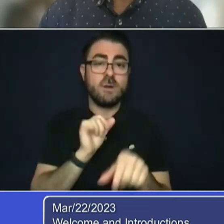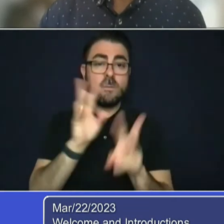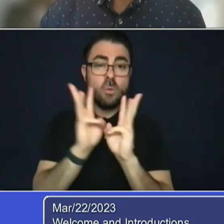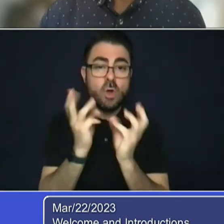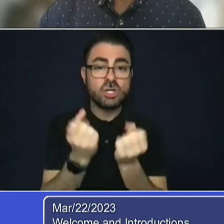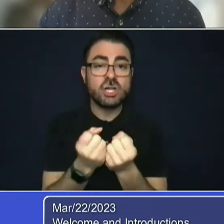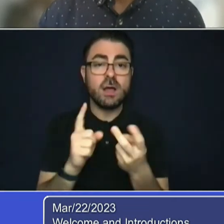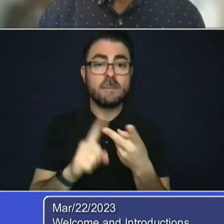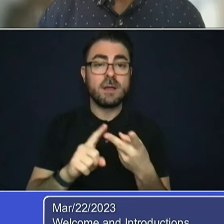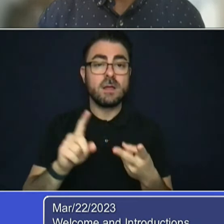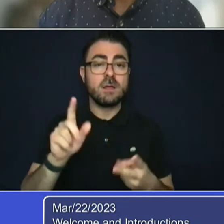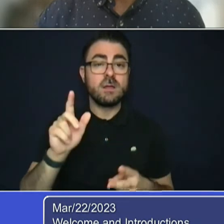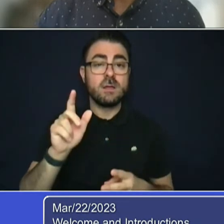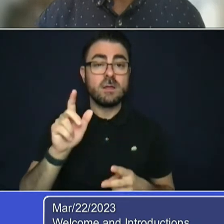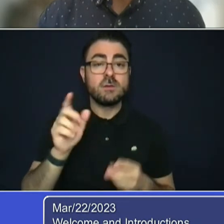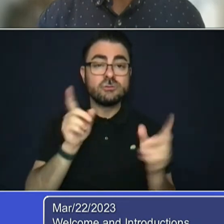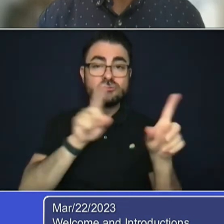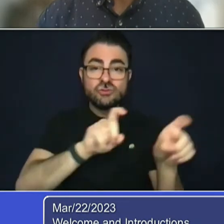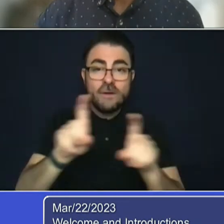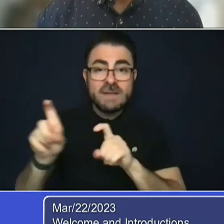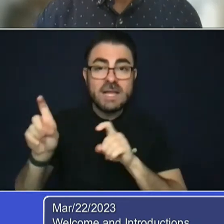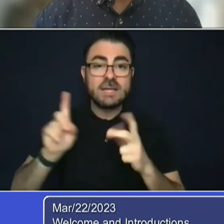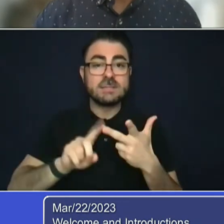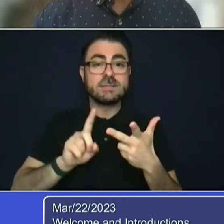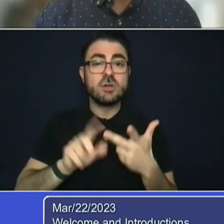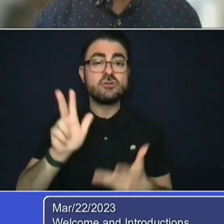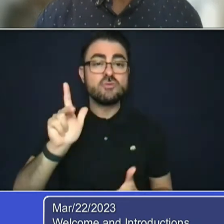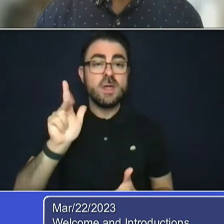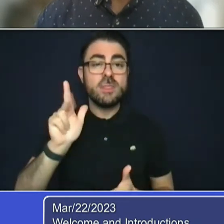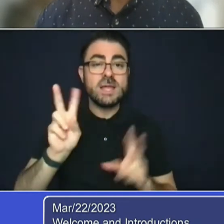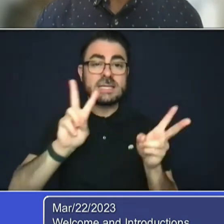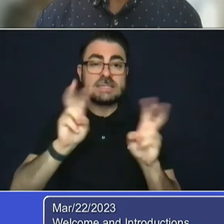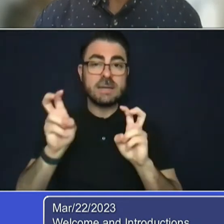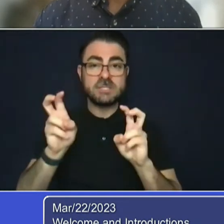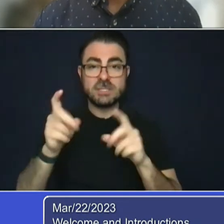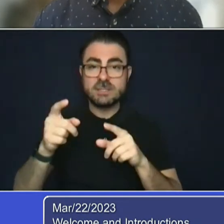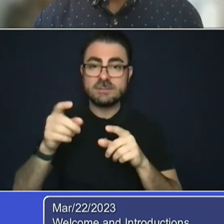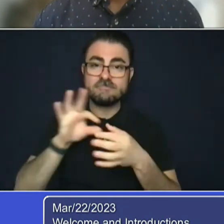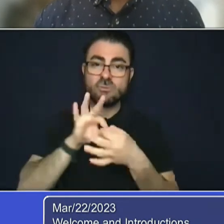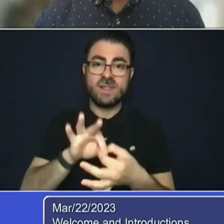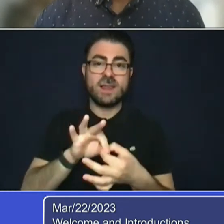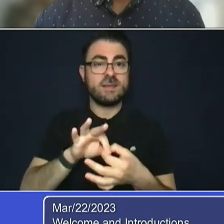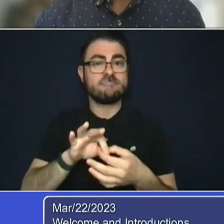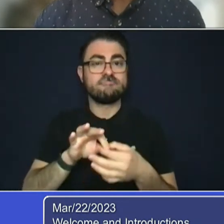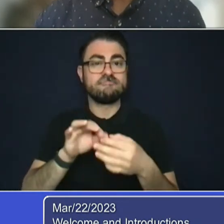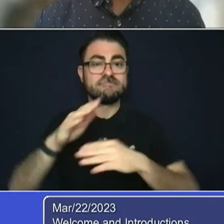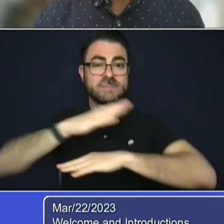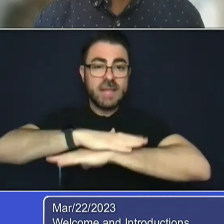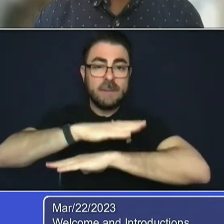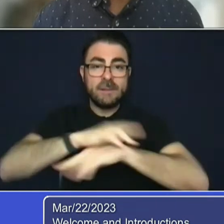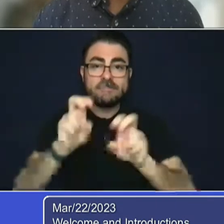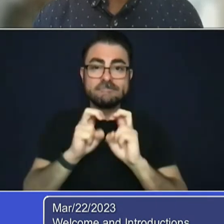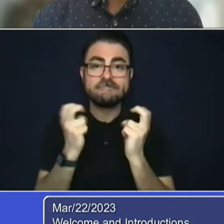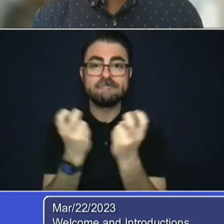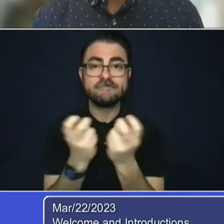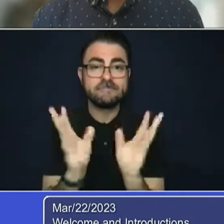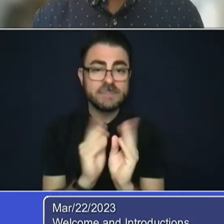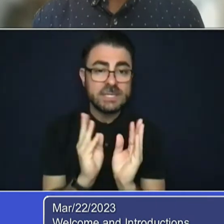SPOKEN A LITTLE BIT TO THAT. 23 SUBJECT MATTER ROUNDTABLE